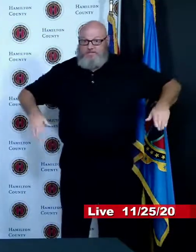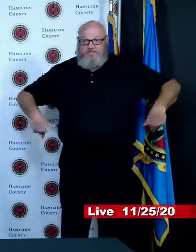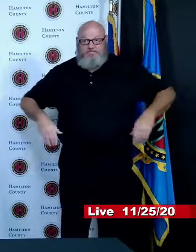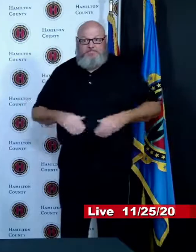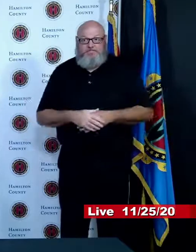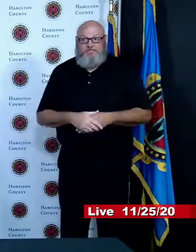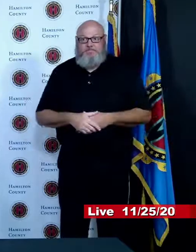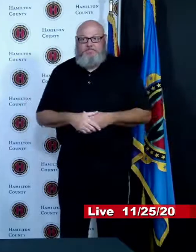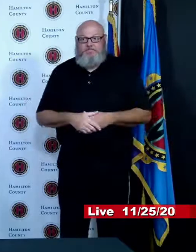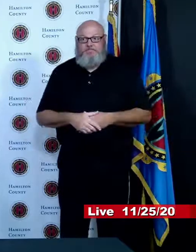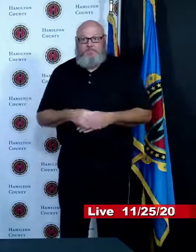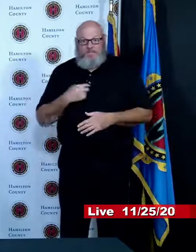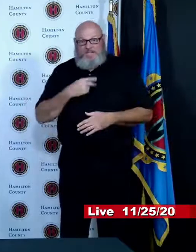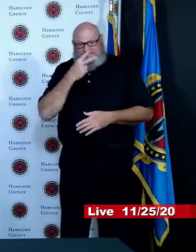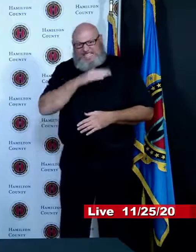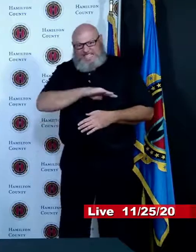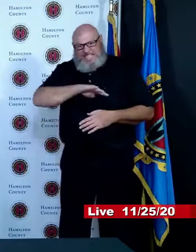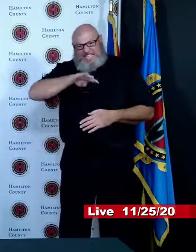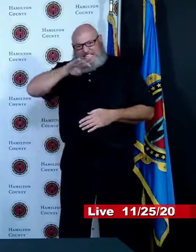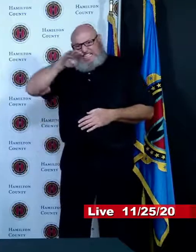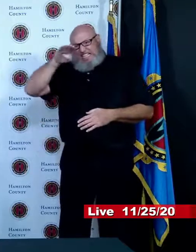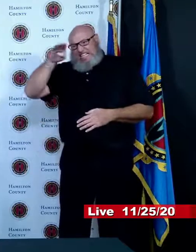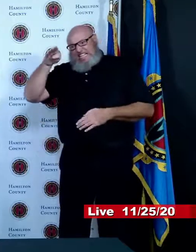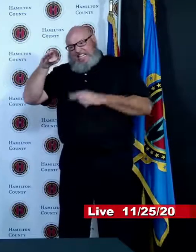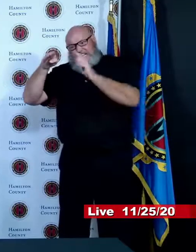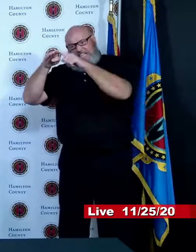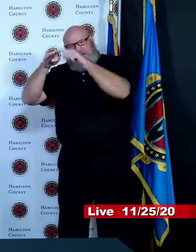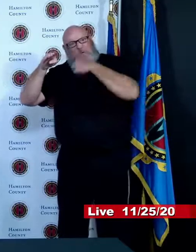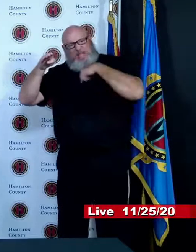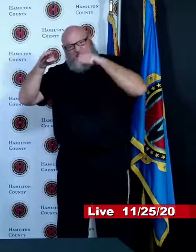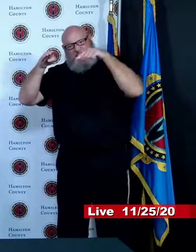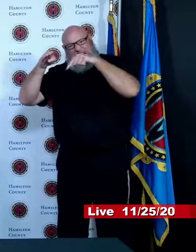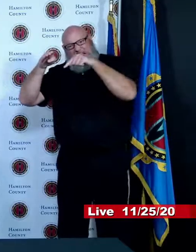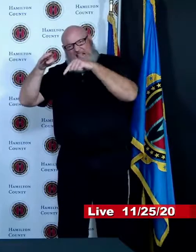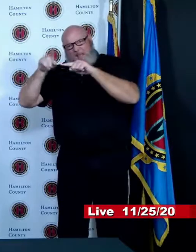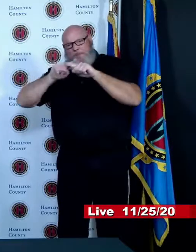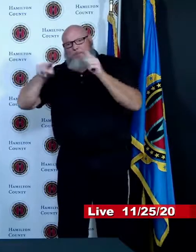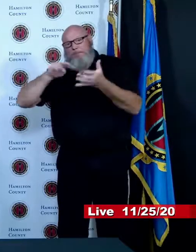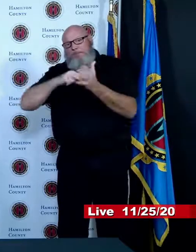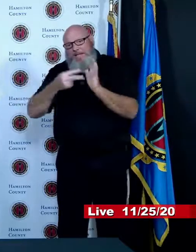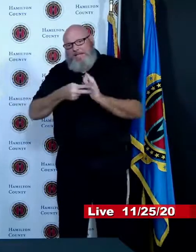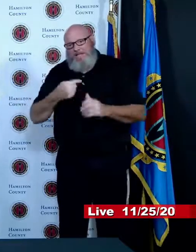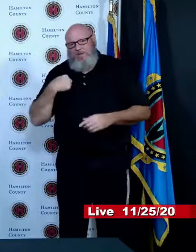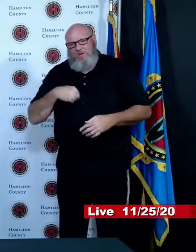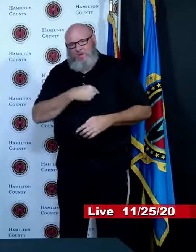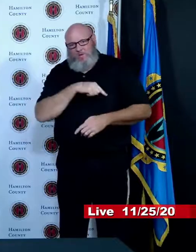then moving downward that is exactly in solidarity what we're asking people to do so with that